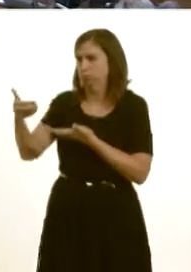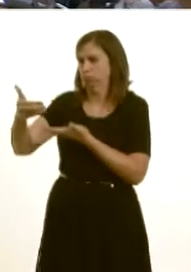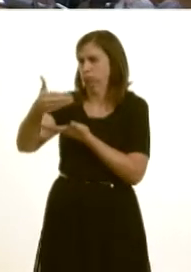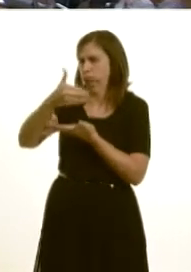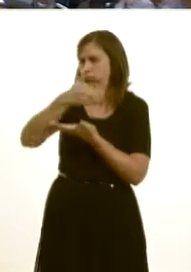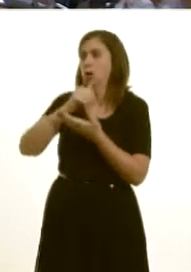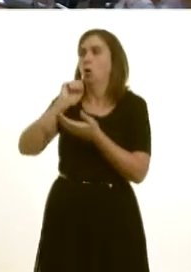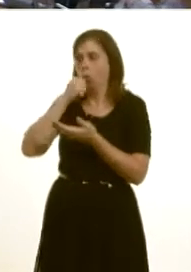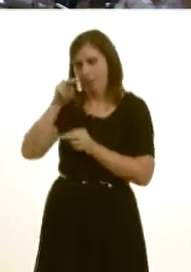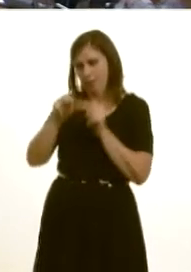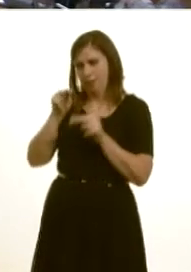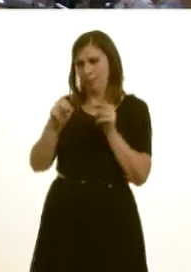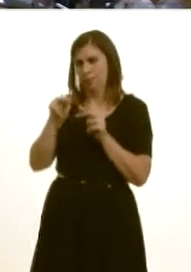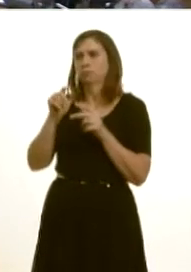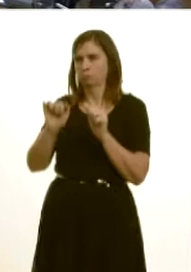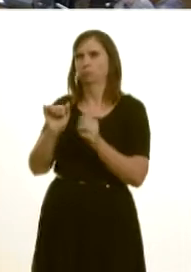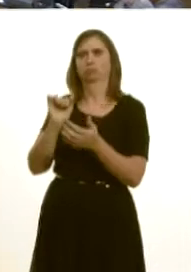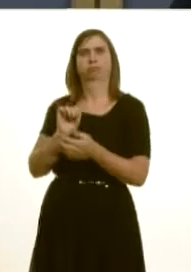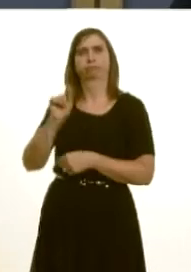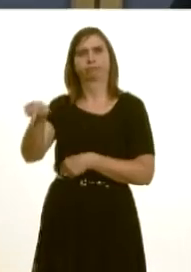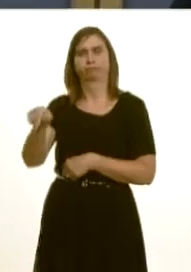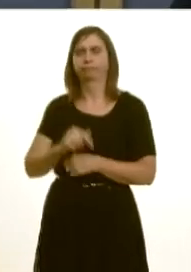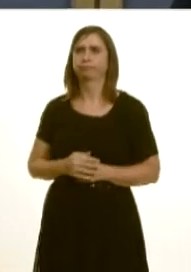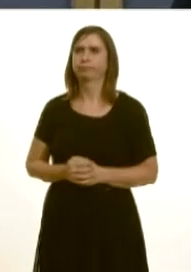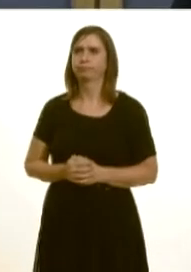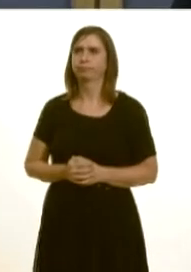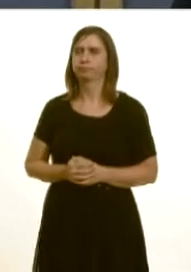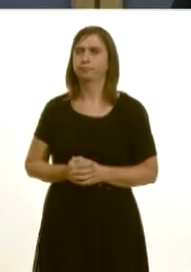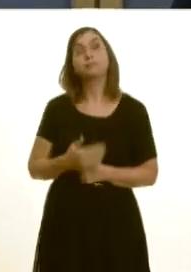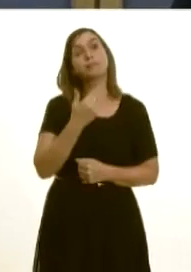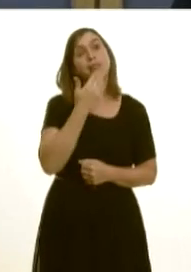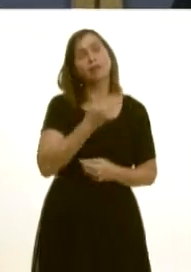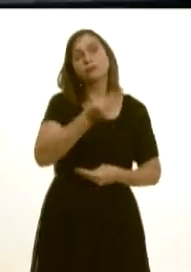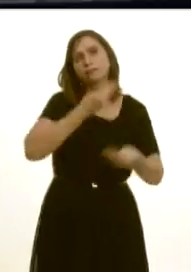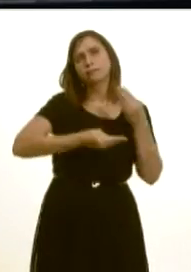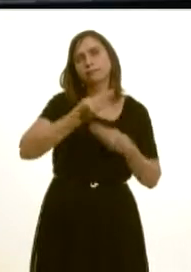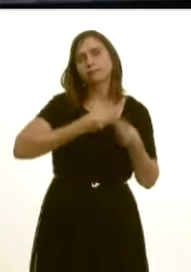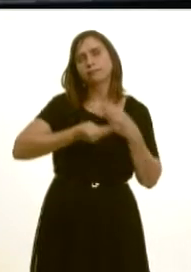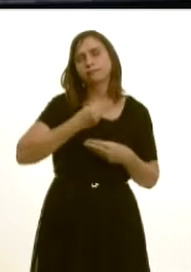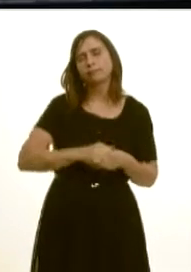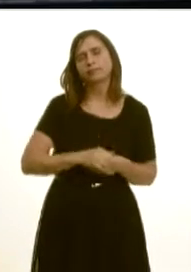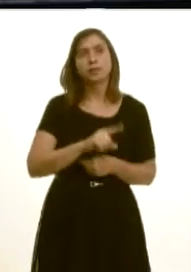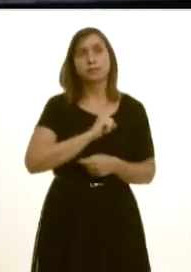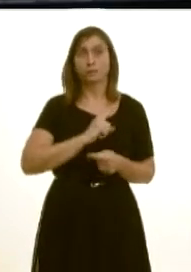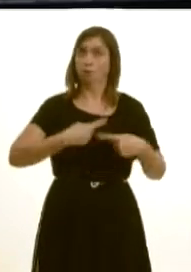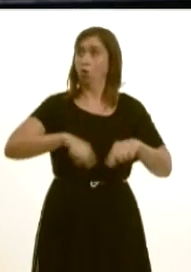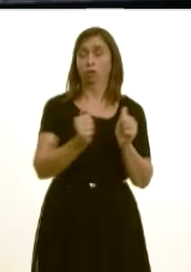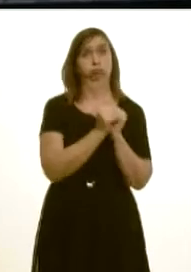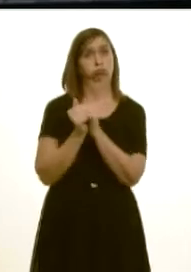the time is right. David Rees: First Minister, I thank you for that information, because, clearly, we all agree that improvements need to be made to